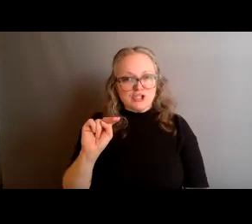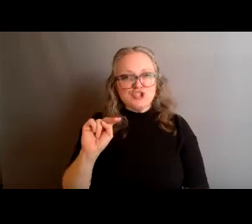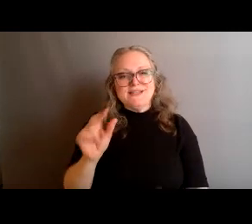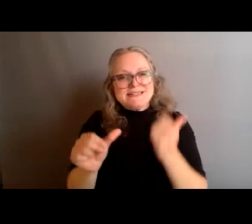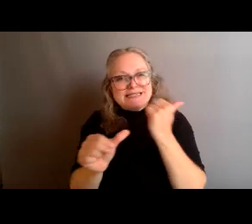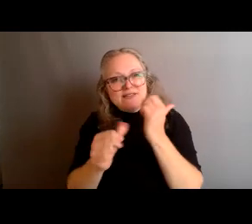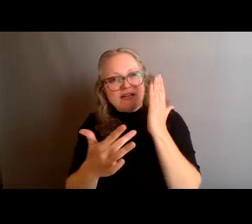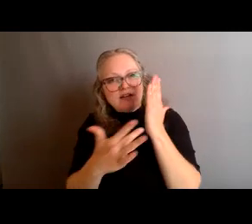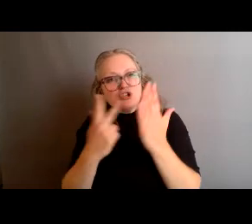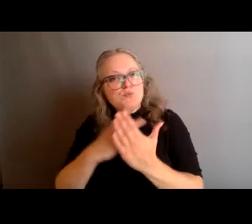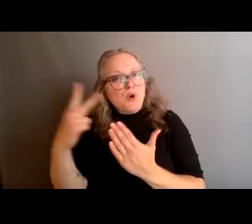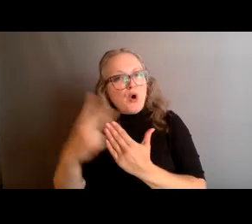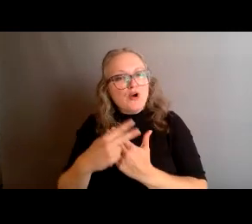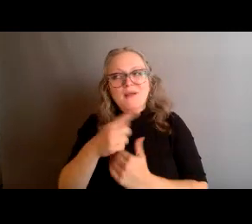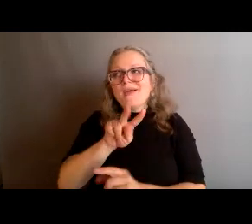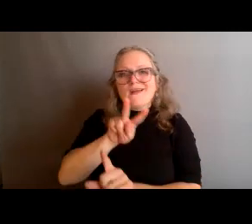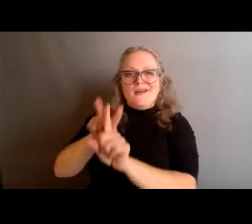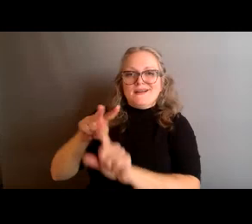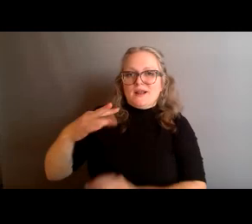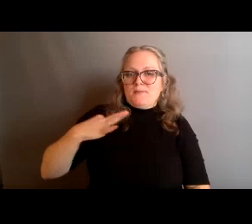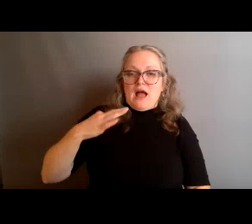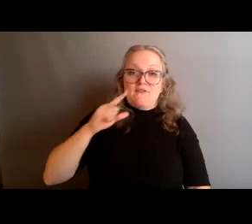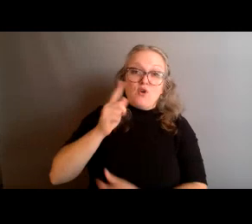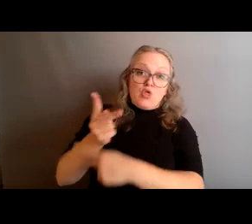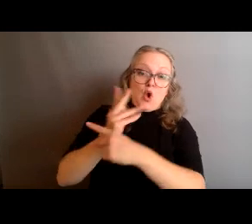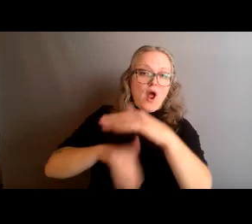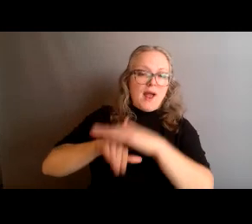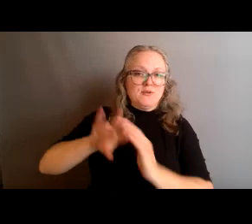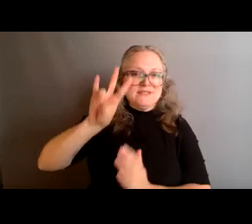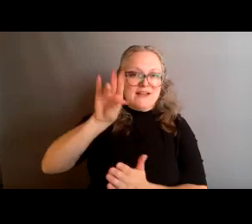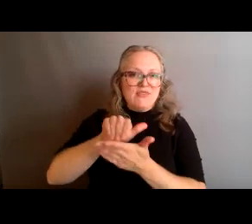They can apply for loan for up to $7000. They have four years to pay it back.